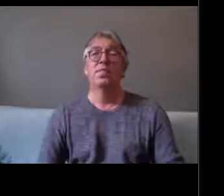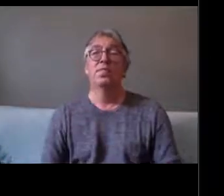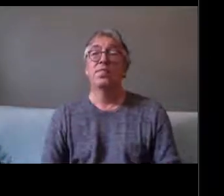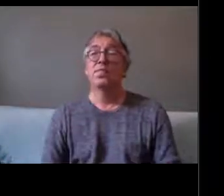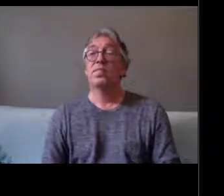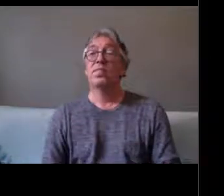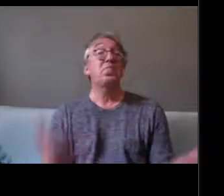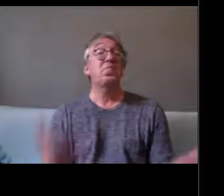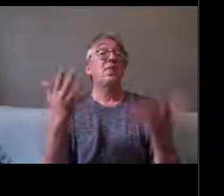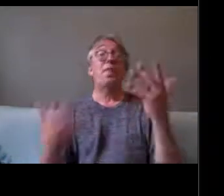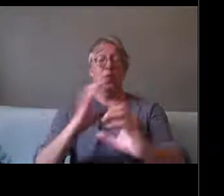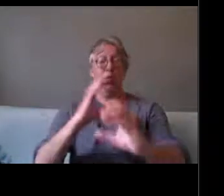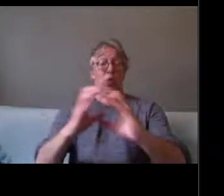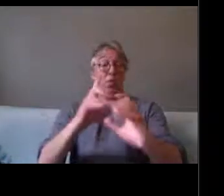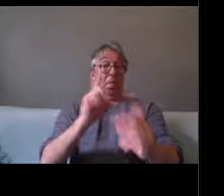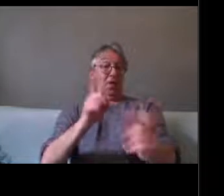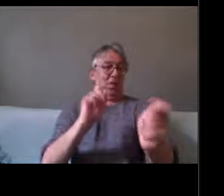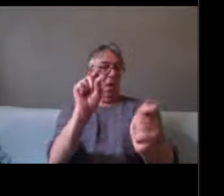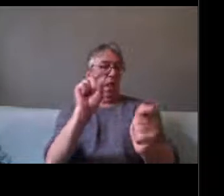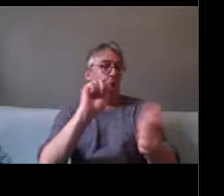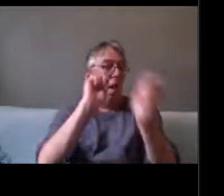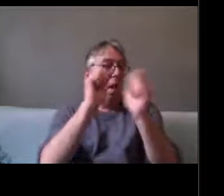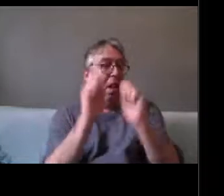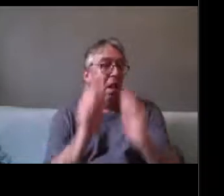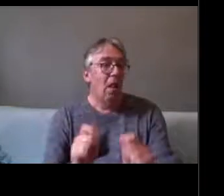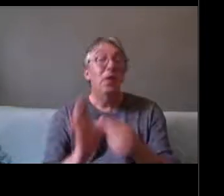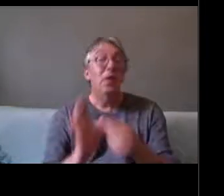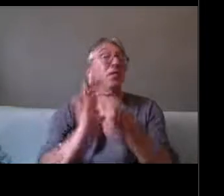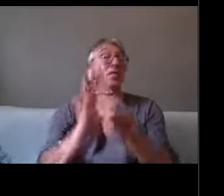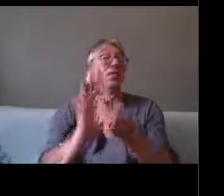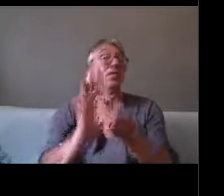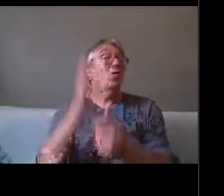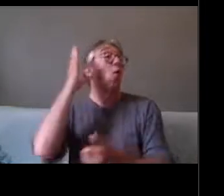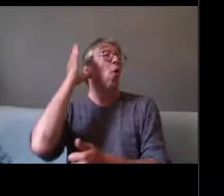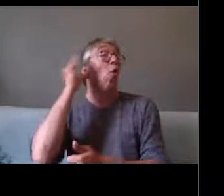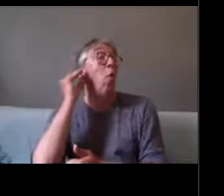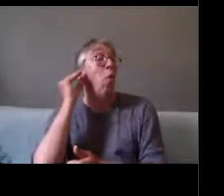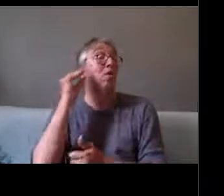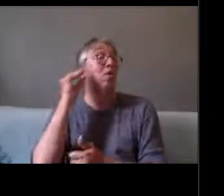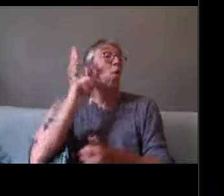For example persons with a hearing or visual impairment are able